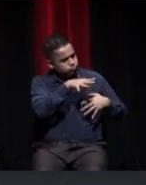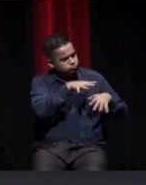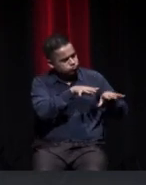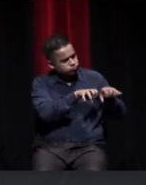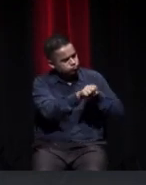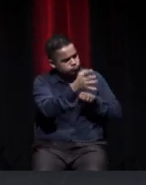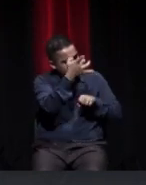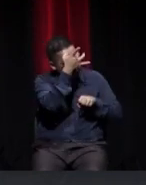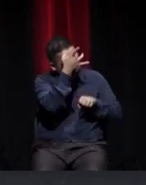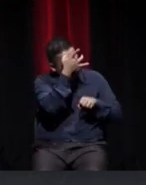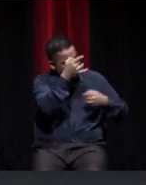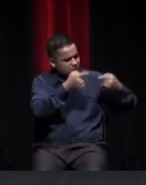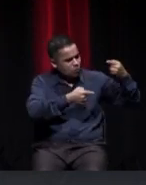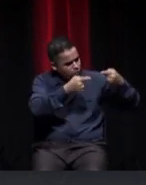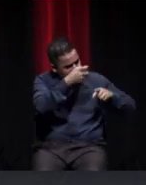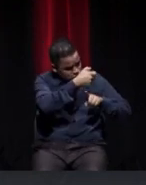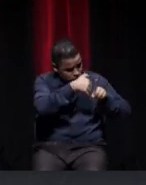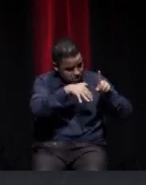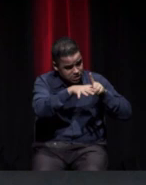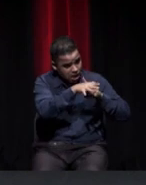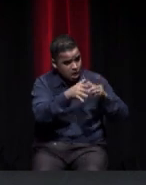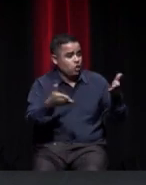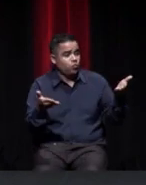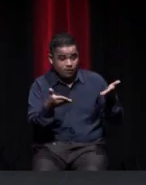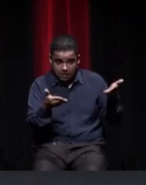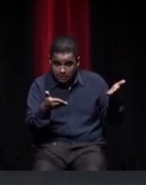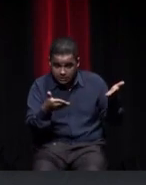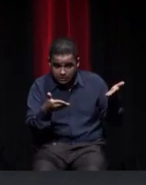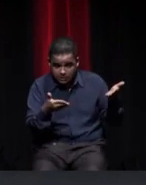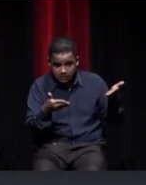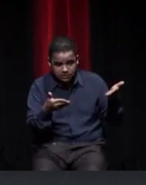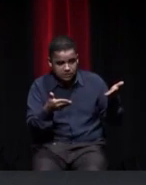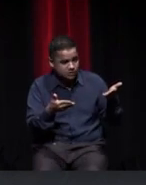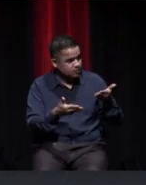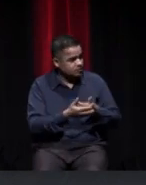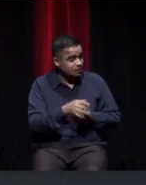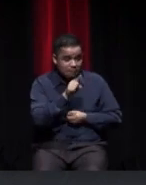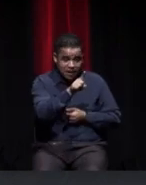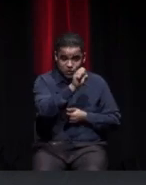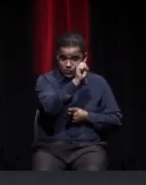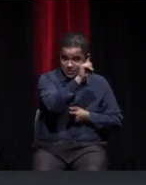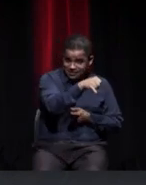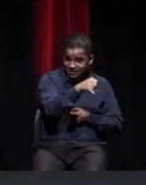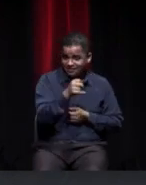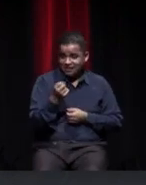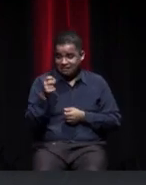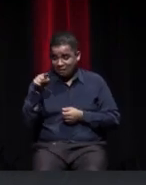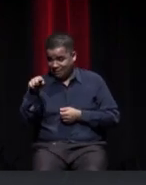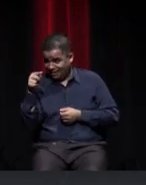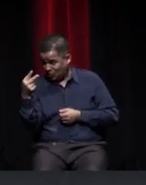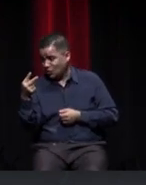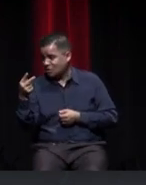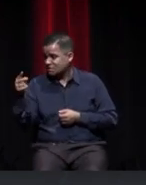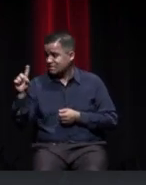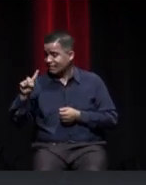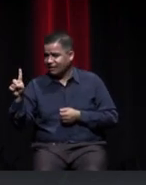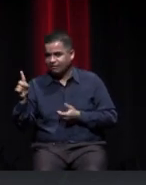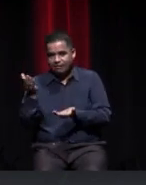political and social awareness of today? Press one for "yes". Press two for "no". End of the conversation.